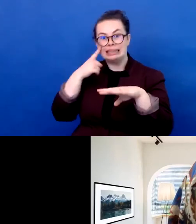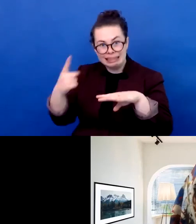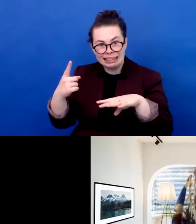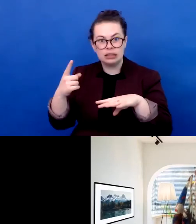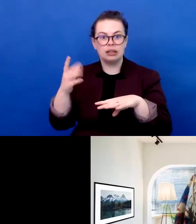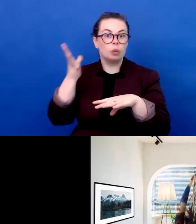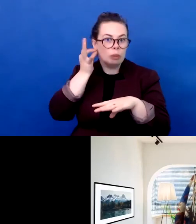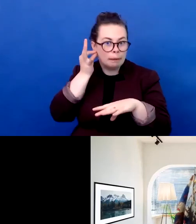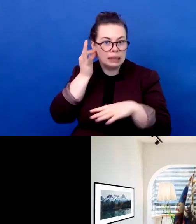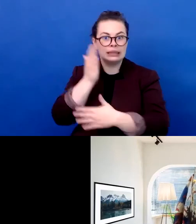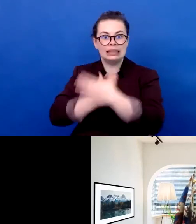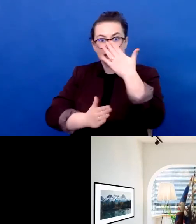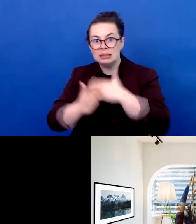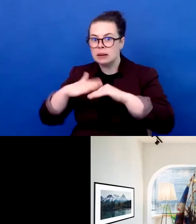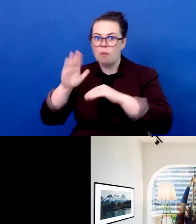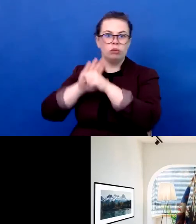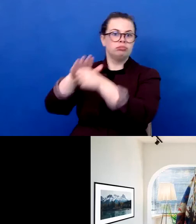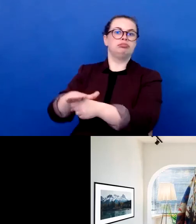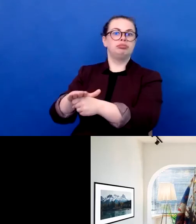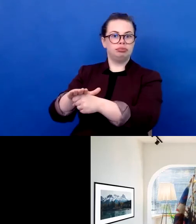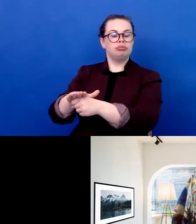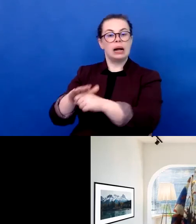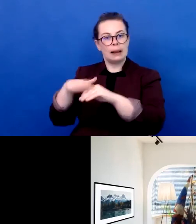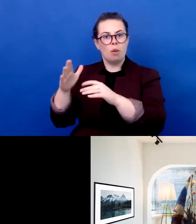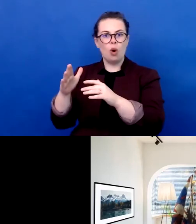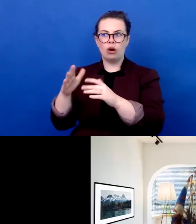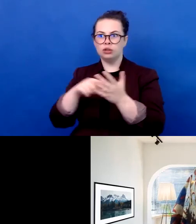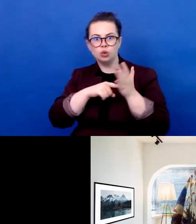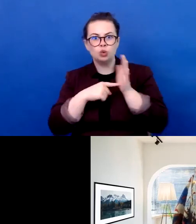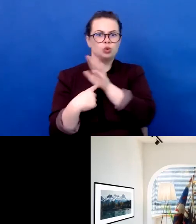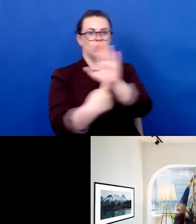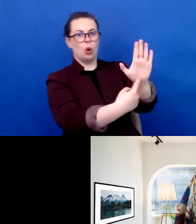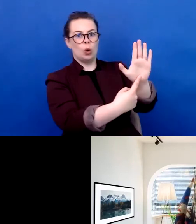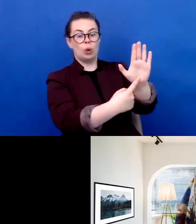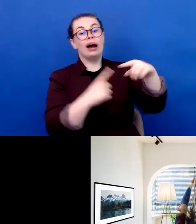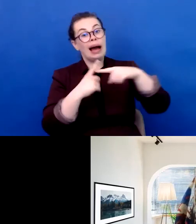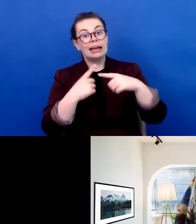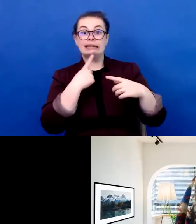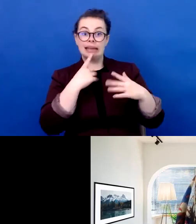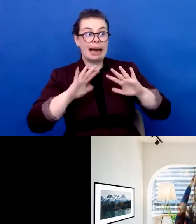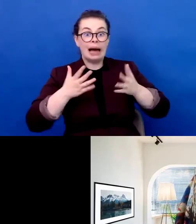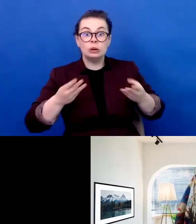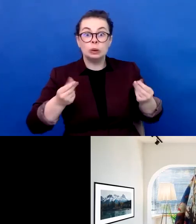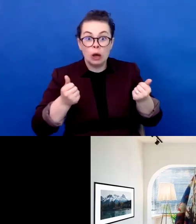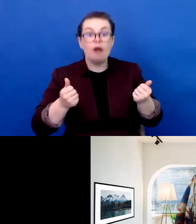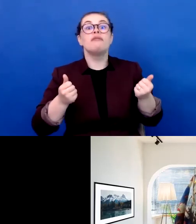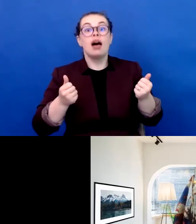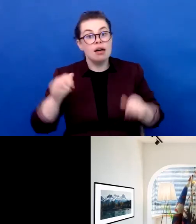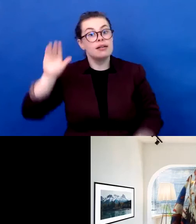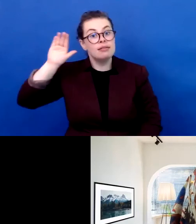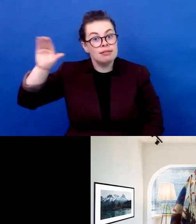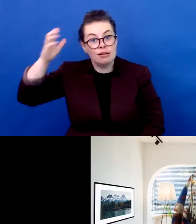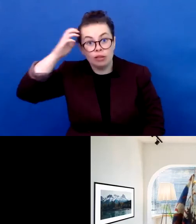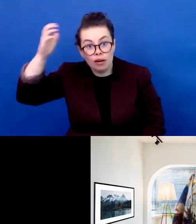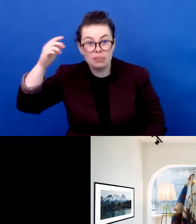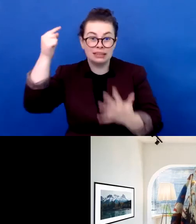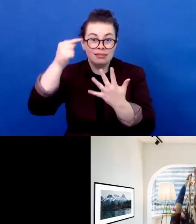using the social media also to provide a solution in how that all a stakeholder or law enforcement